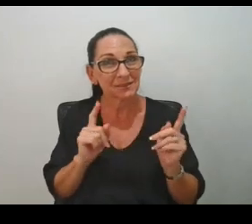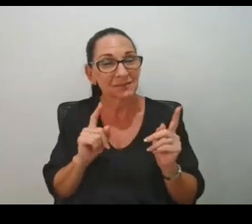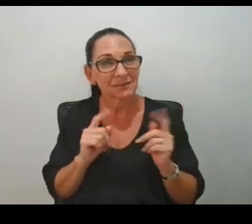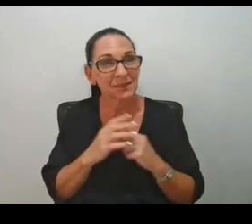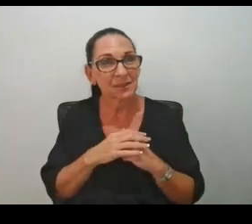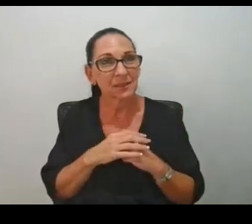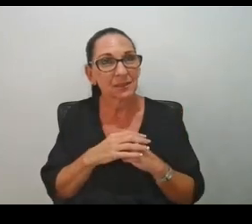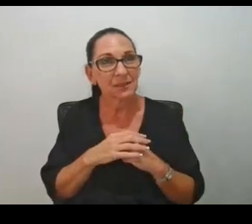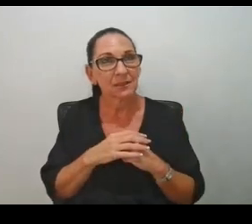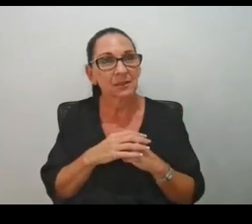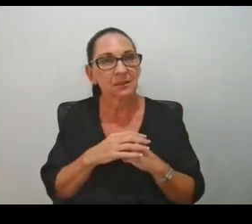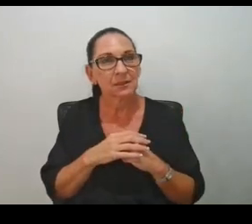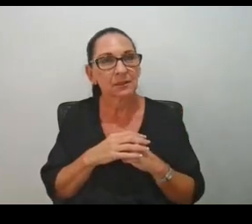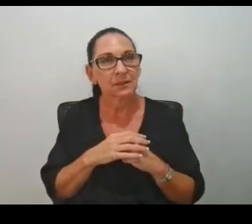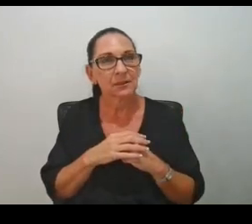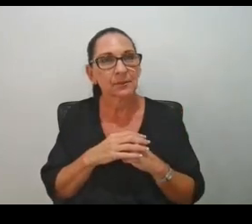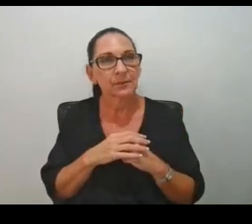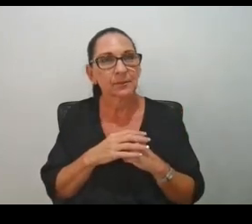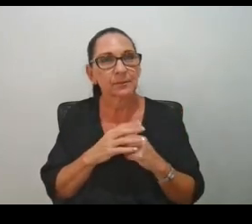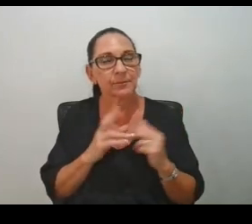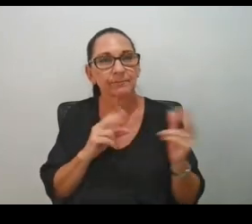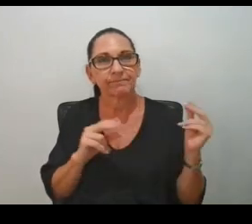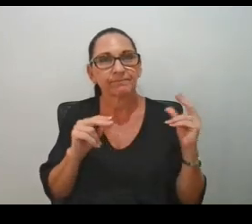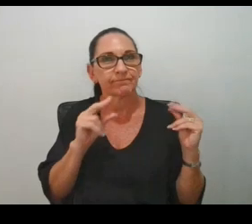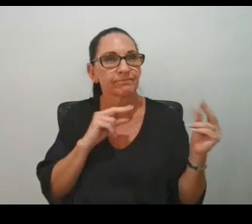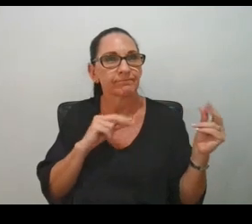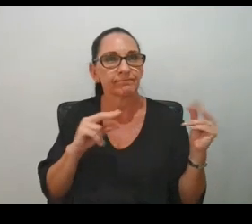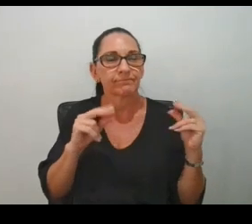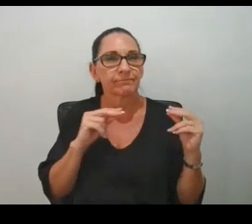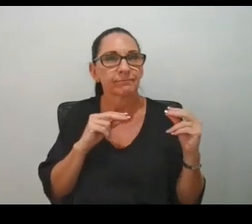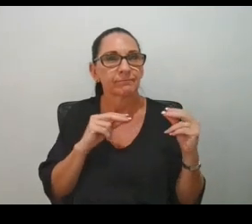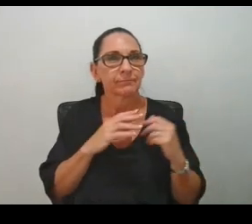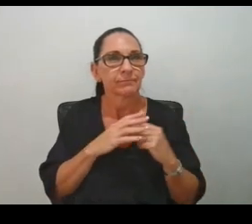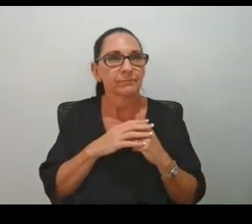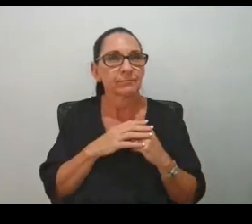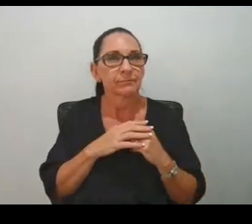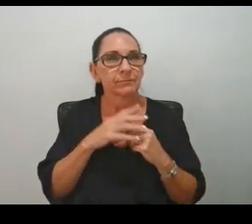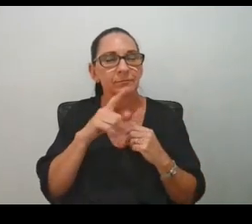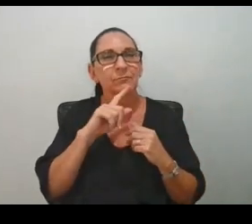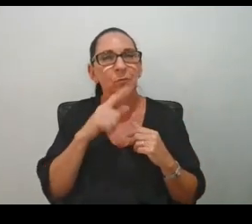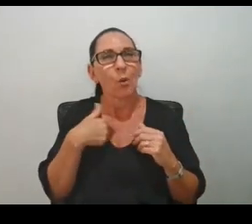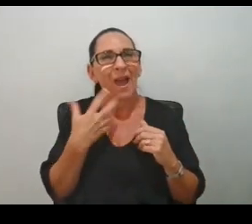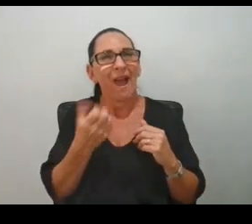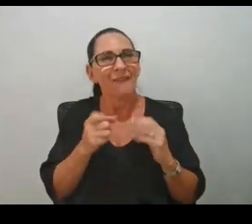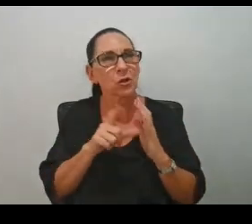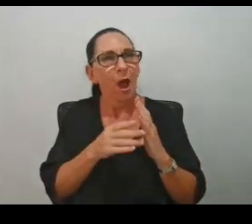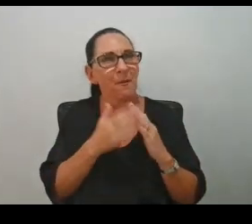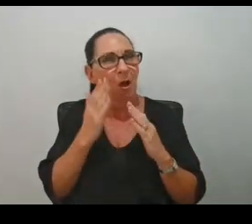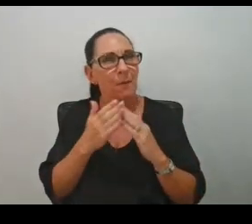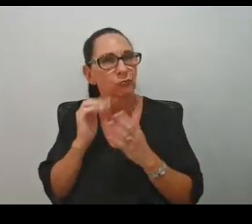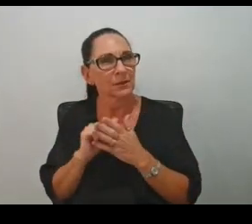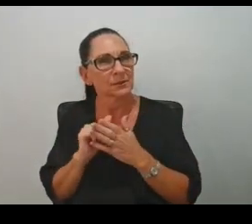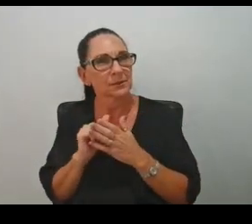it's a general so we've got time we've got time frames around it they don't yet yes normally the